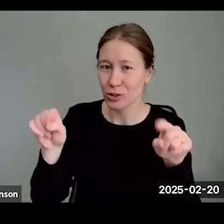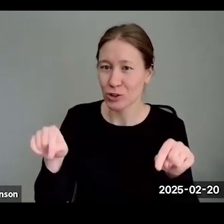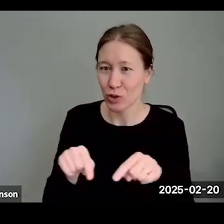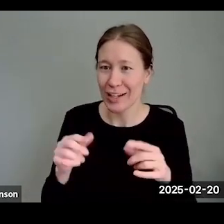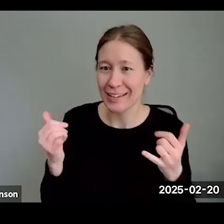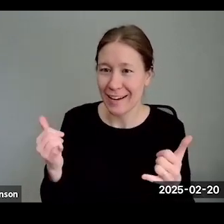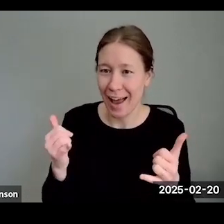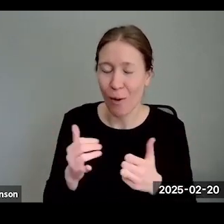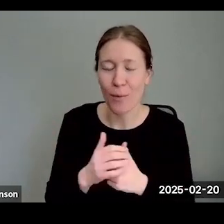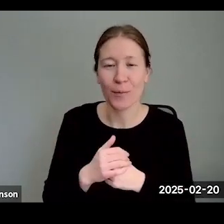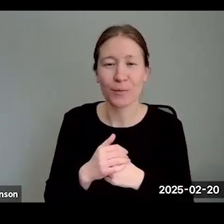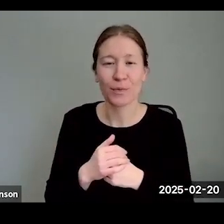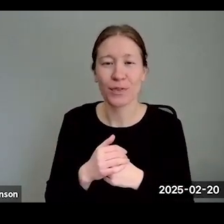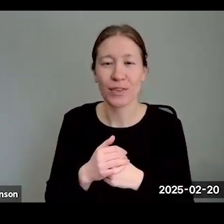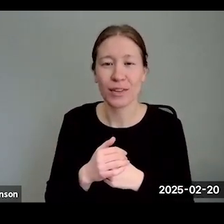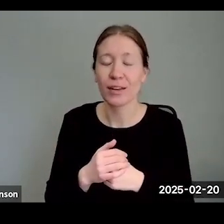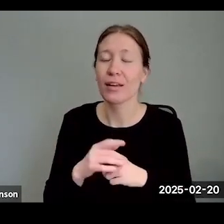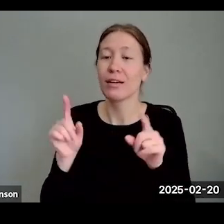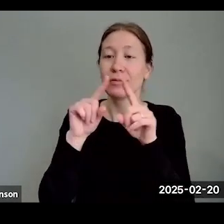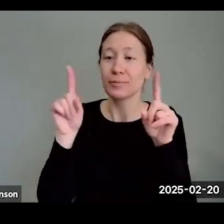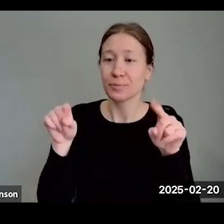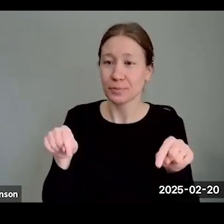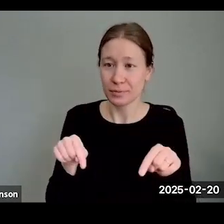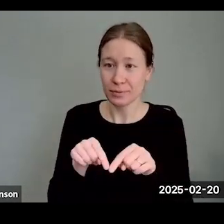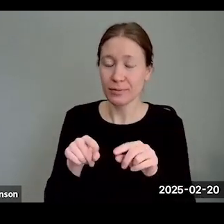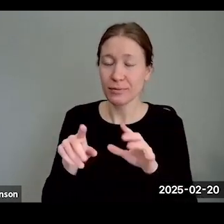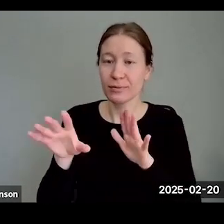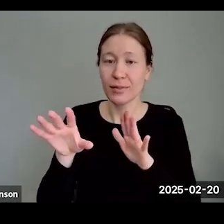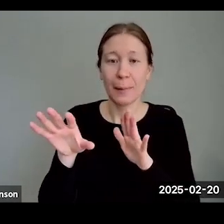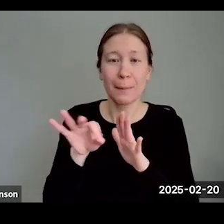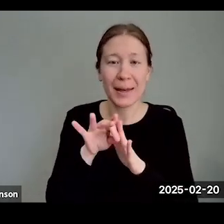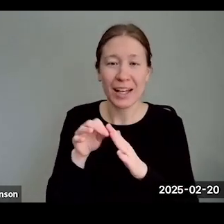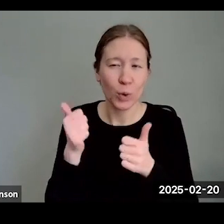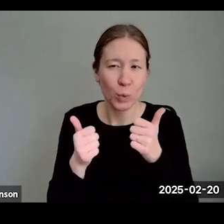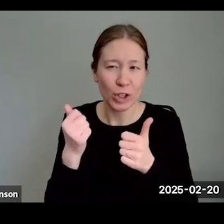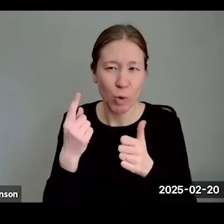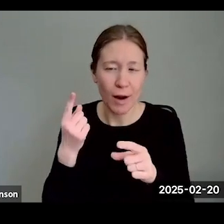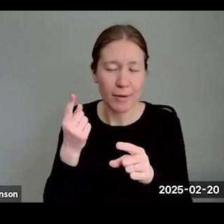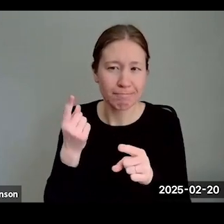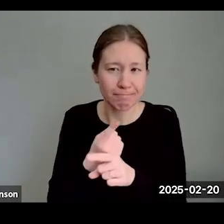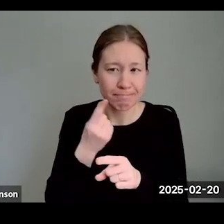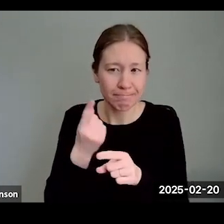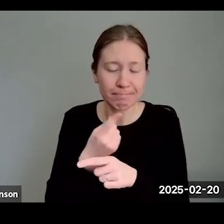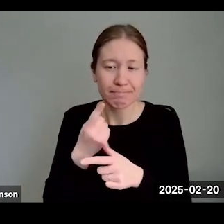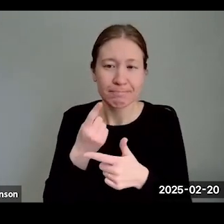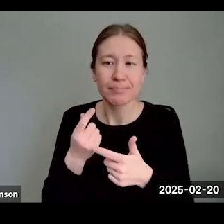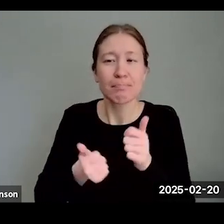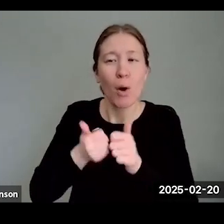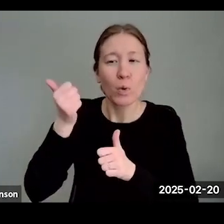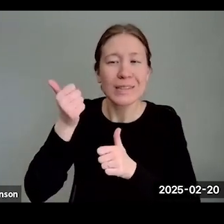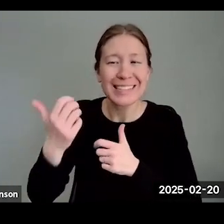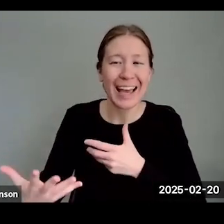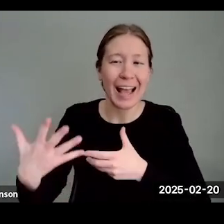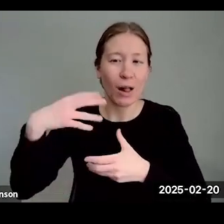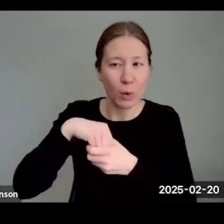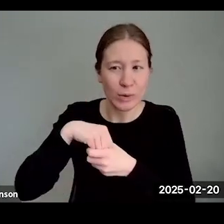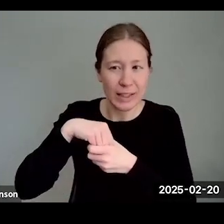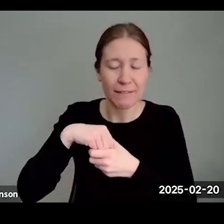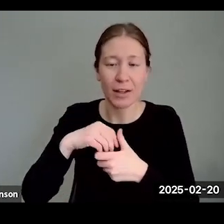So in this poll, you're going to select which statement you feel like is the most inclusive. Is it the first?